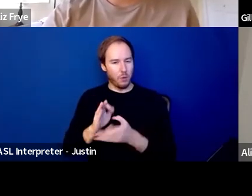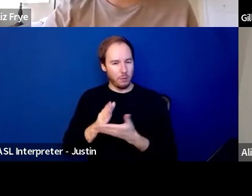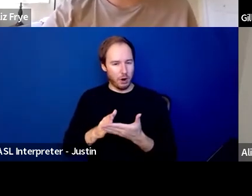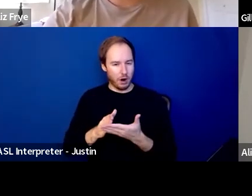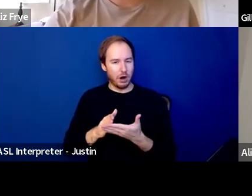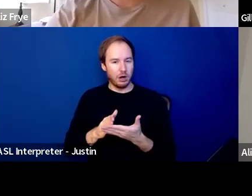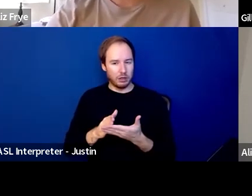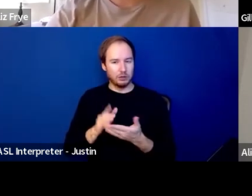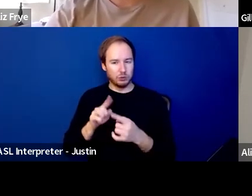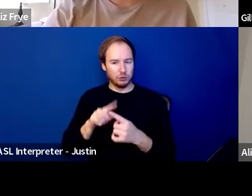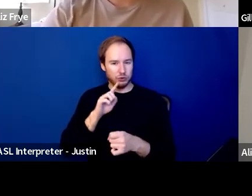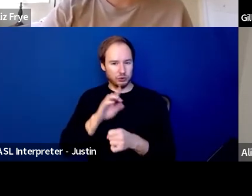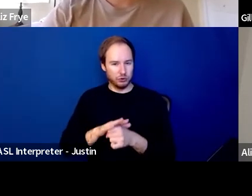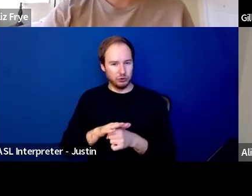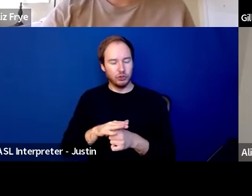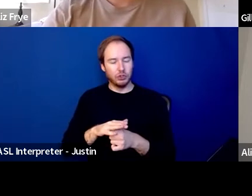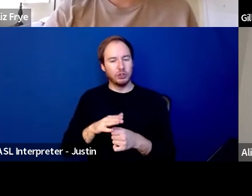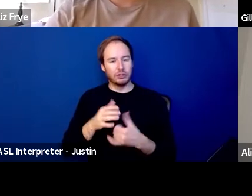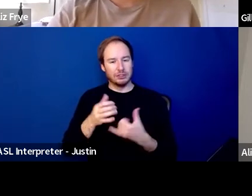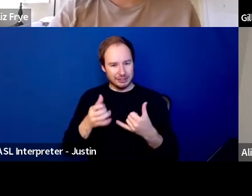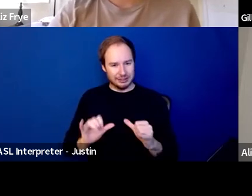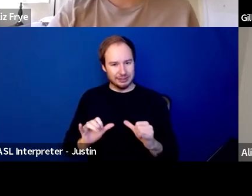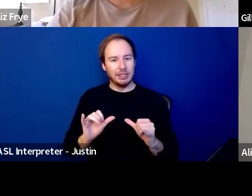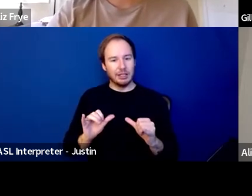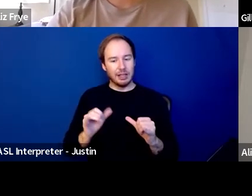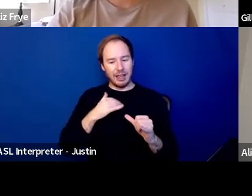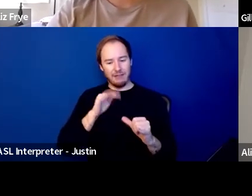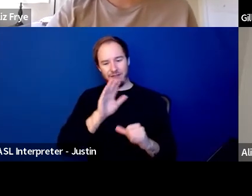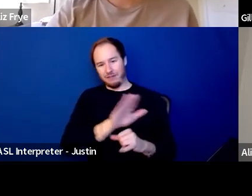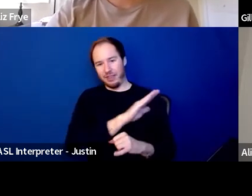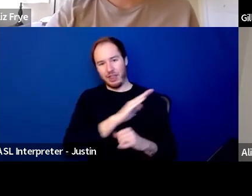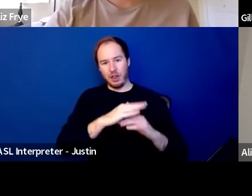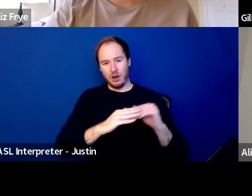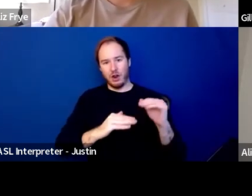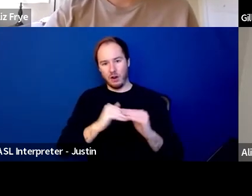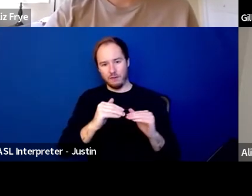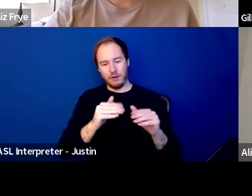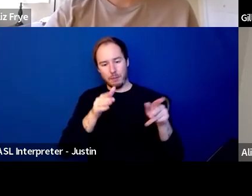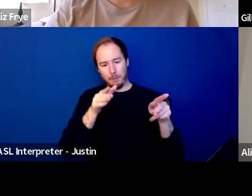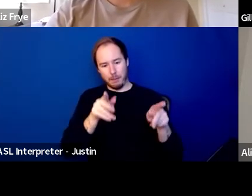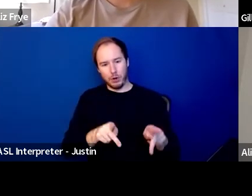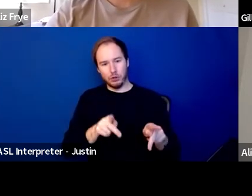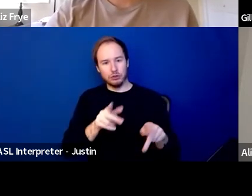is making sure that you have that comfort person that can help connect.